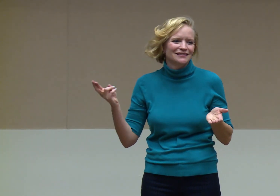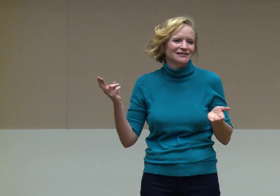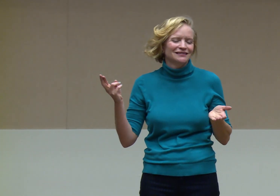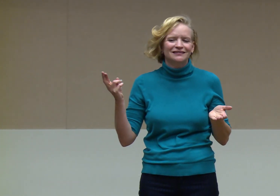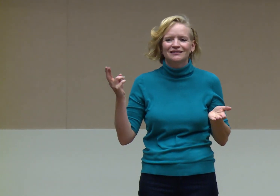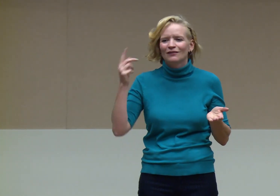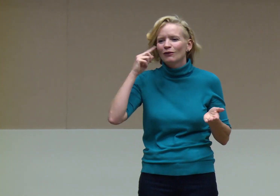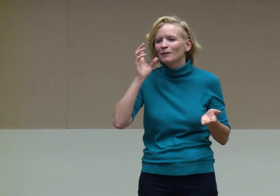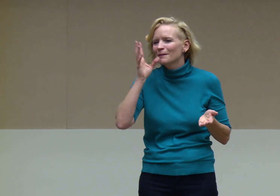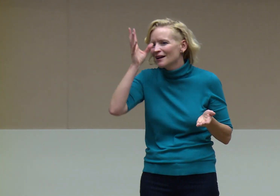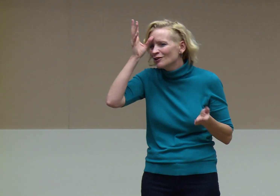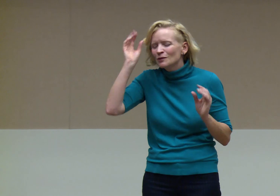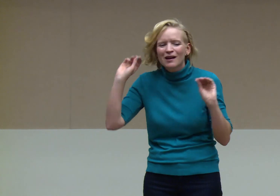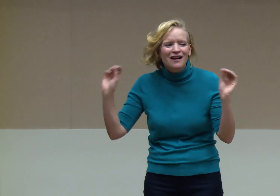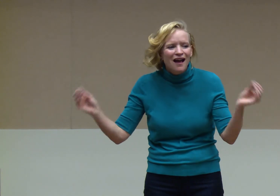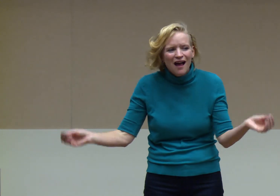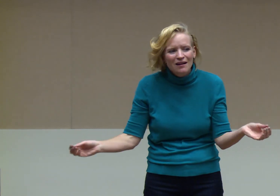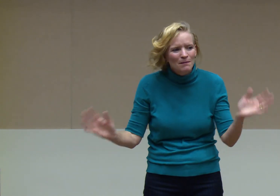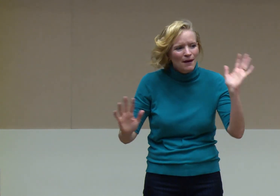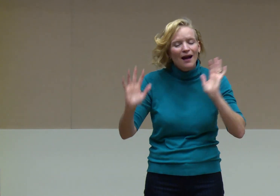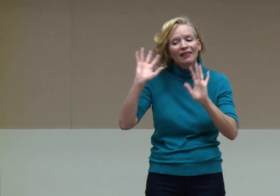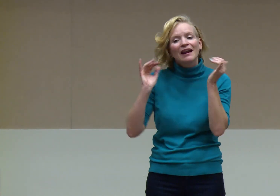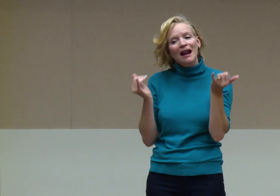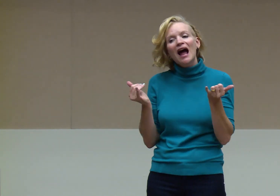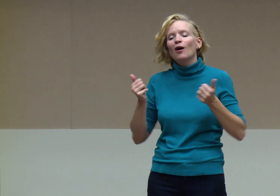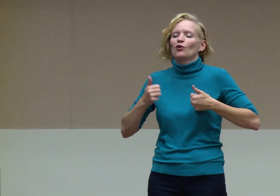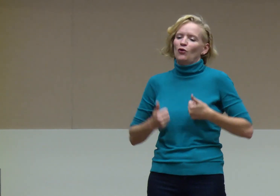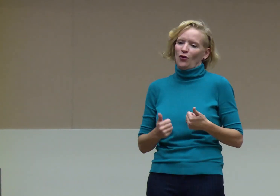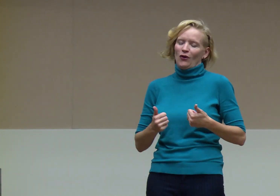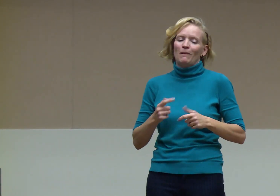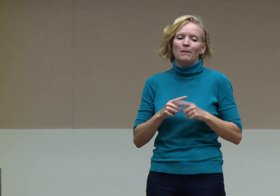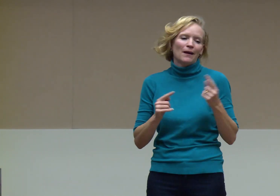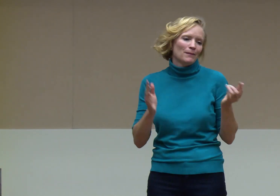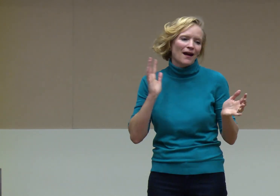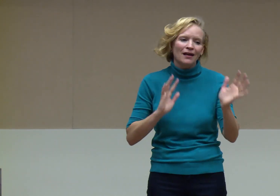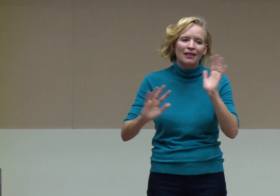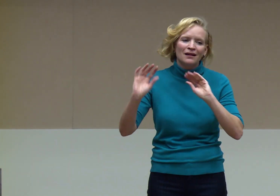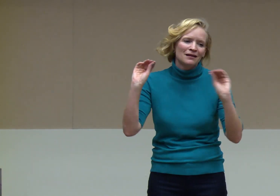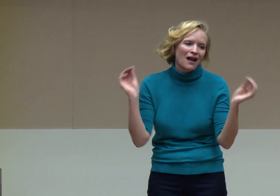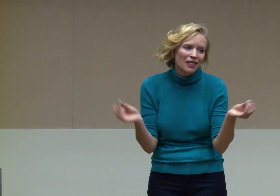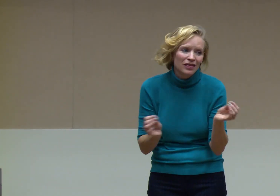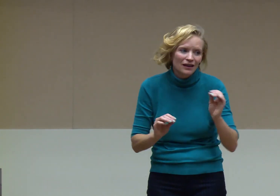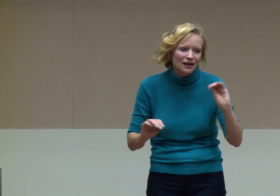there were no resources for parents. There was nothing then. I mean, sure, things are in a different place now,